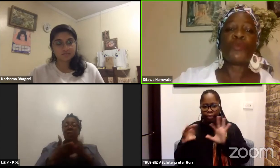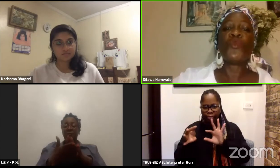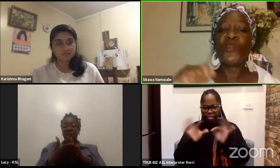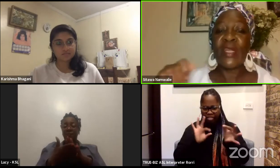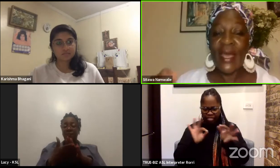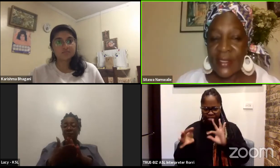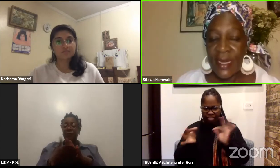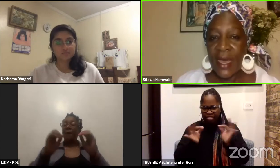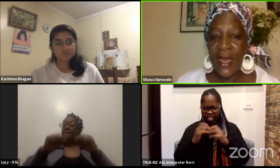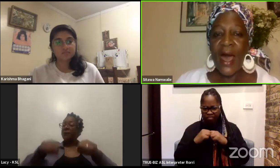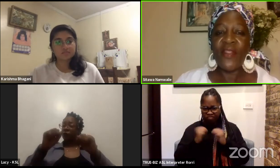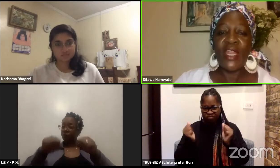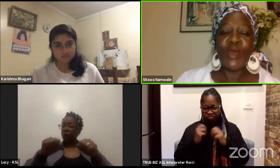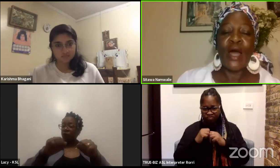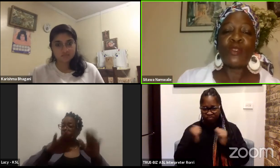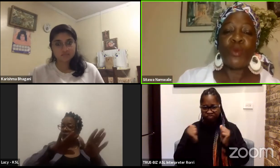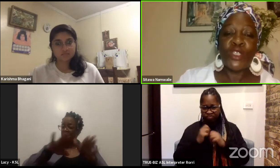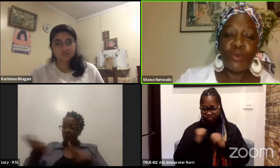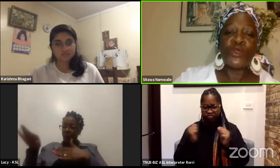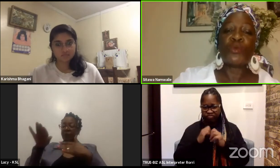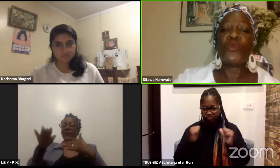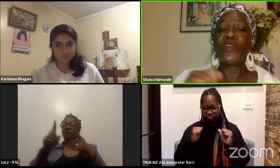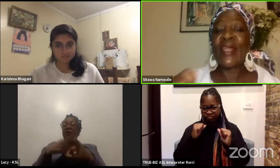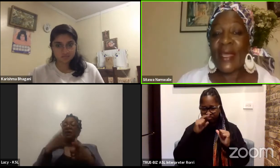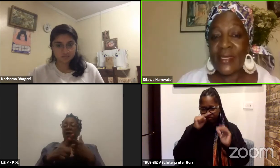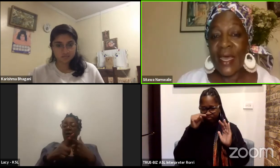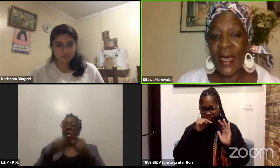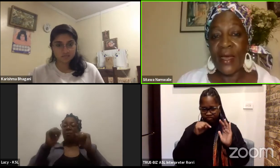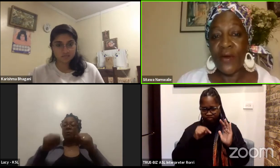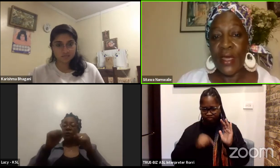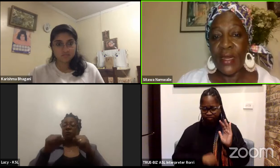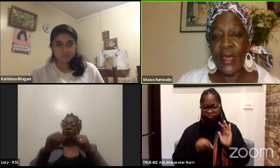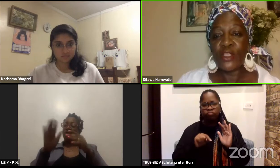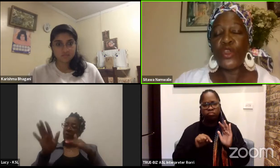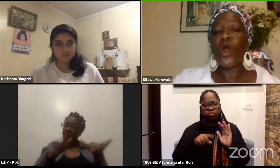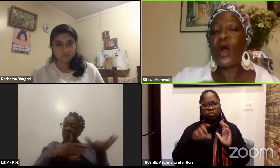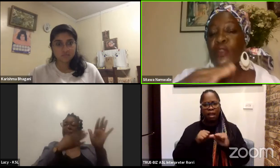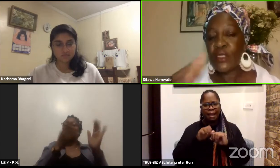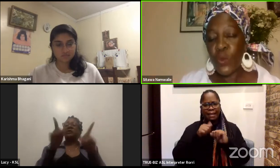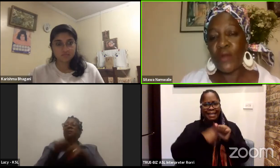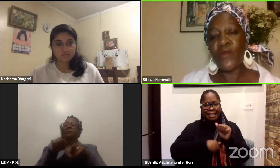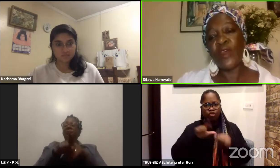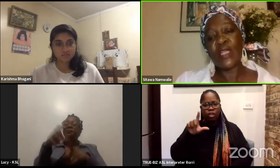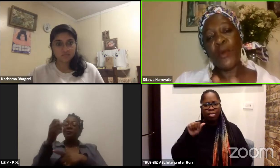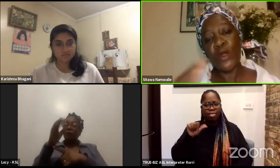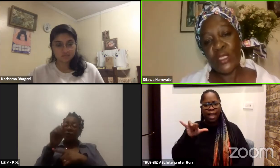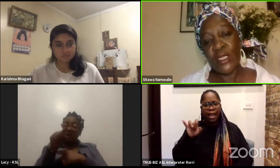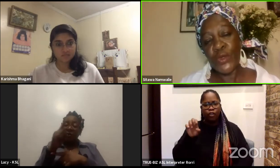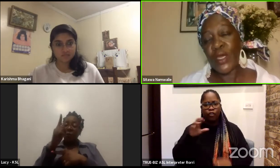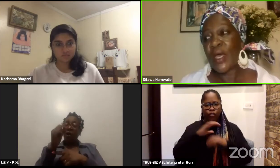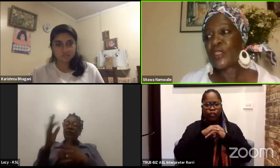to remove the next layer, and then it becomes possible to remove the next layer, right? So this is one of the things that I'm constantly doing.